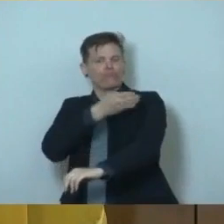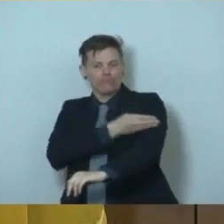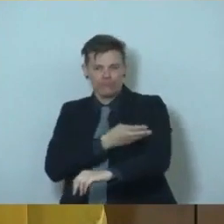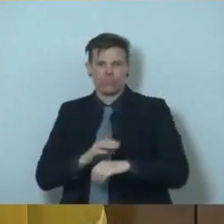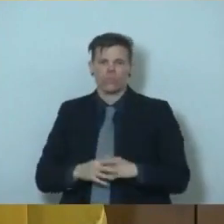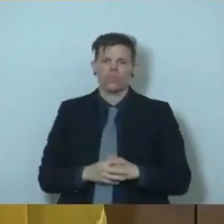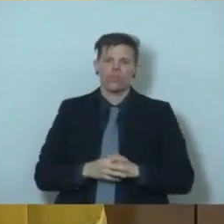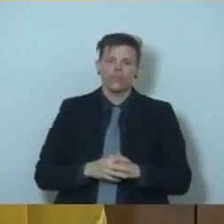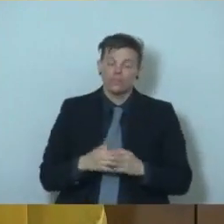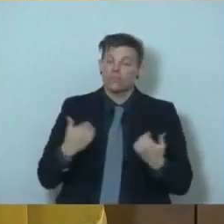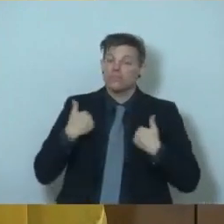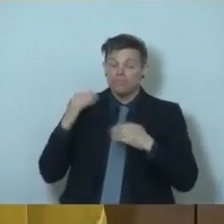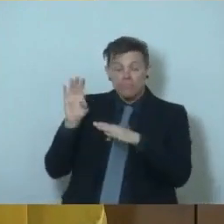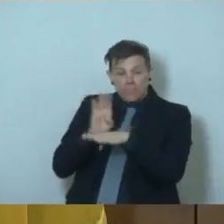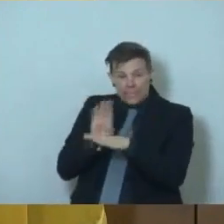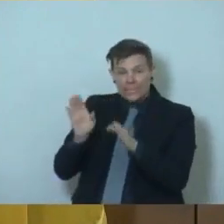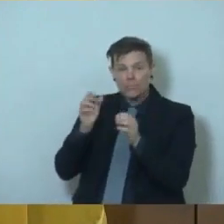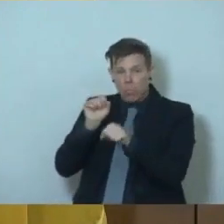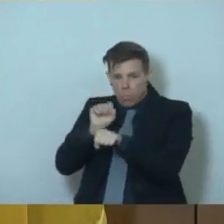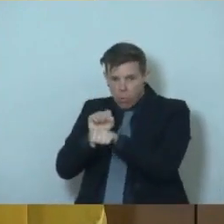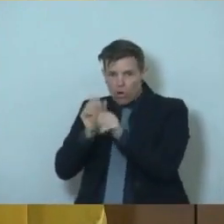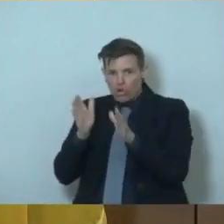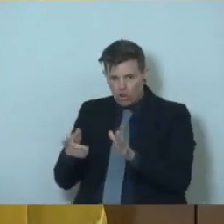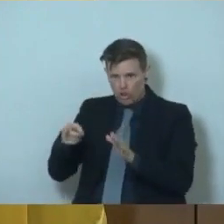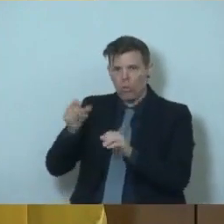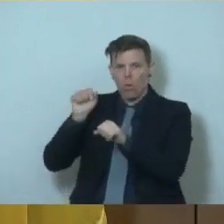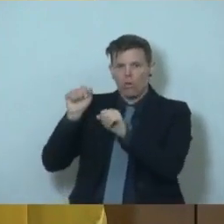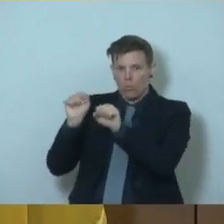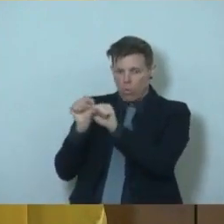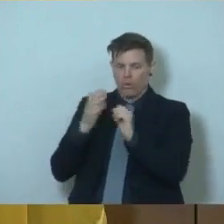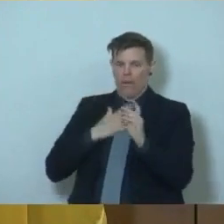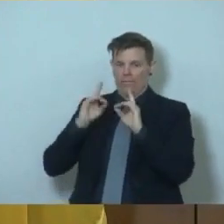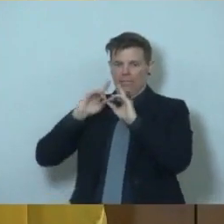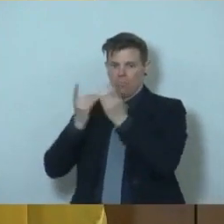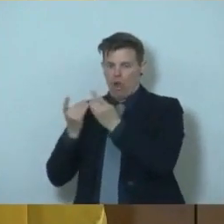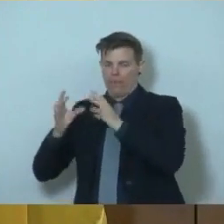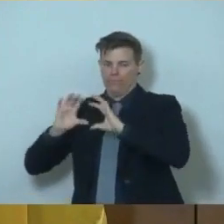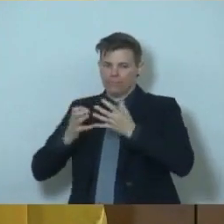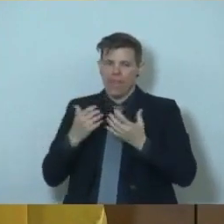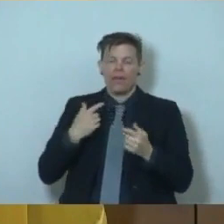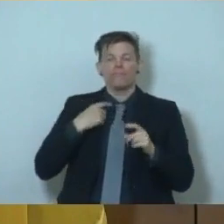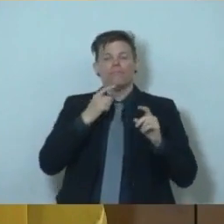MY LAST PLUG, YOU KNOW, I HAVE BEEN US INS THAT ARE WORKING WITH EVERY SINGLE DEPARTMENT.